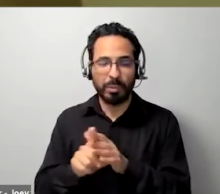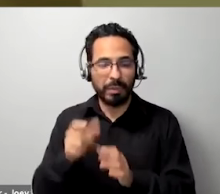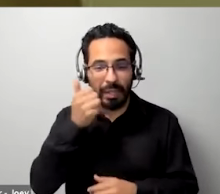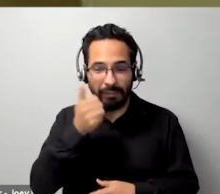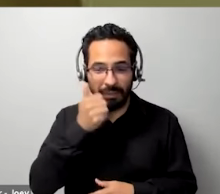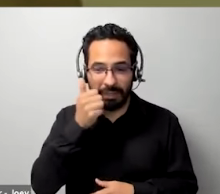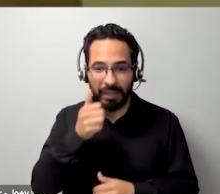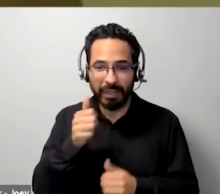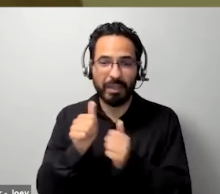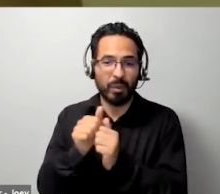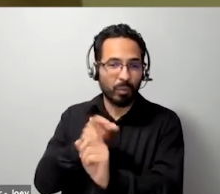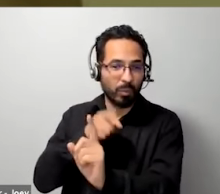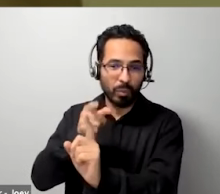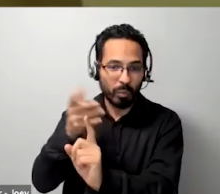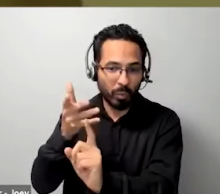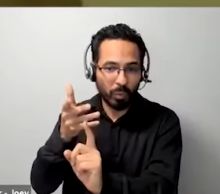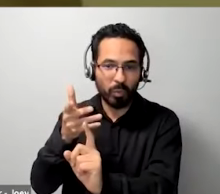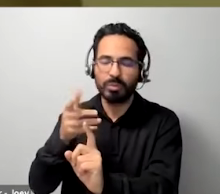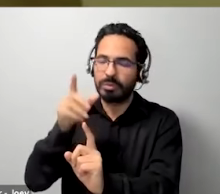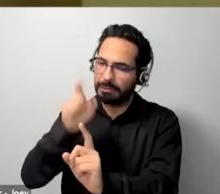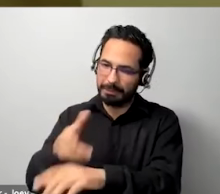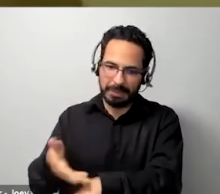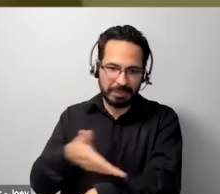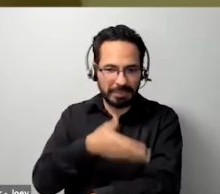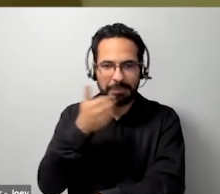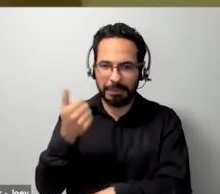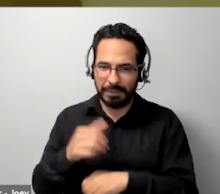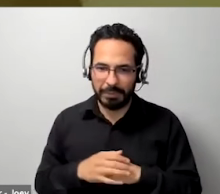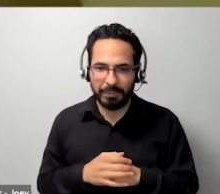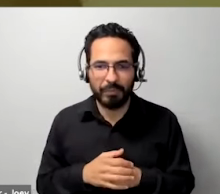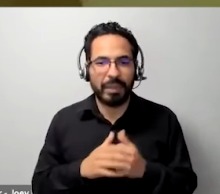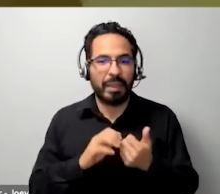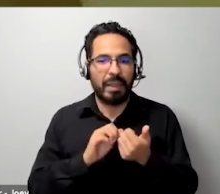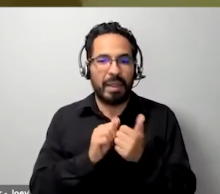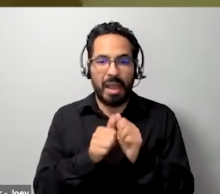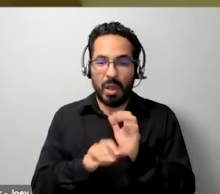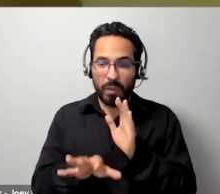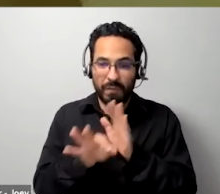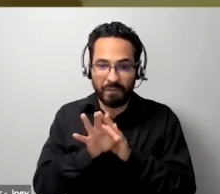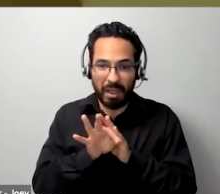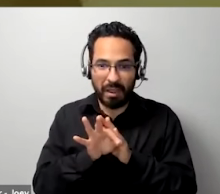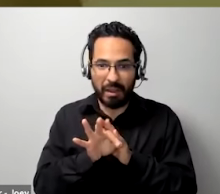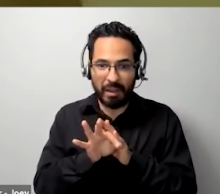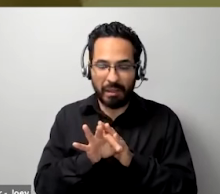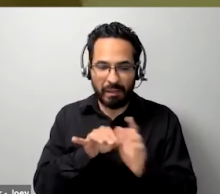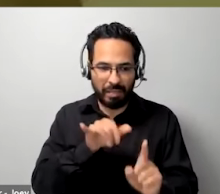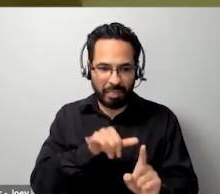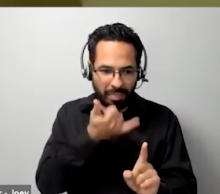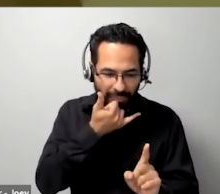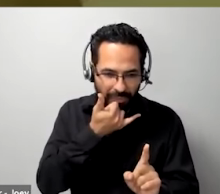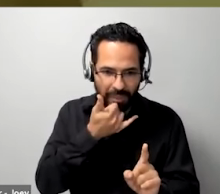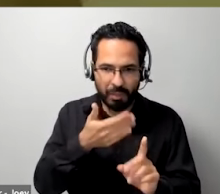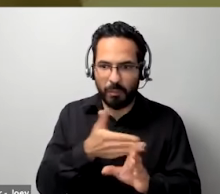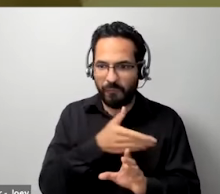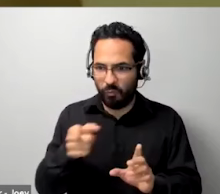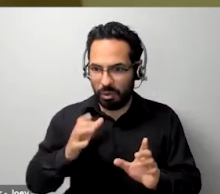with the mission of, we've gotta do better. How do we find defects before somebody else does so that we can identify them,